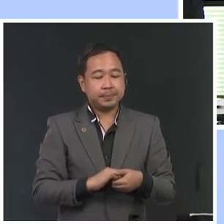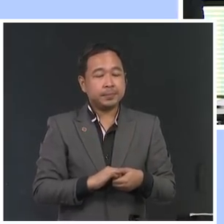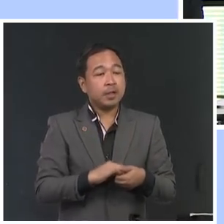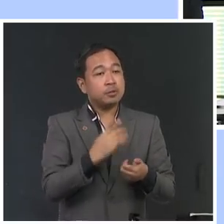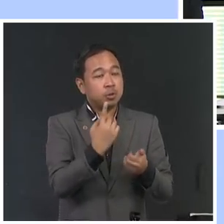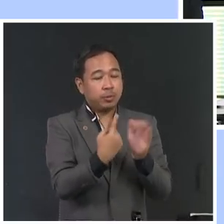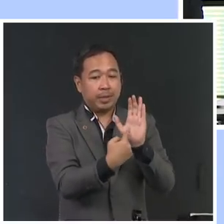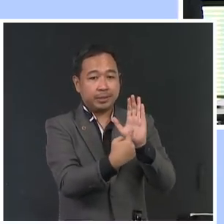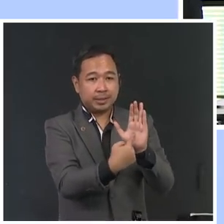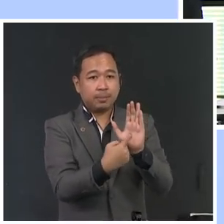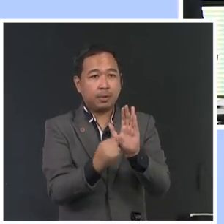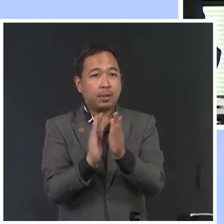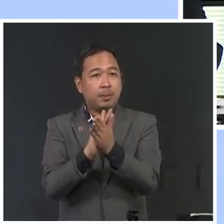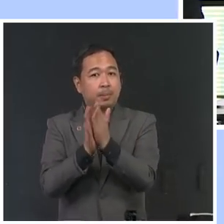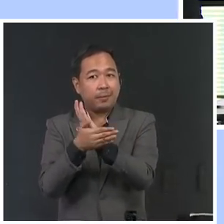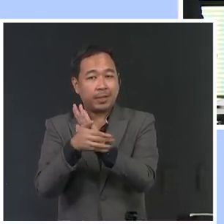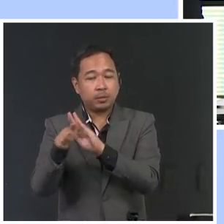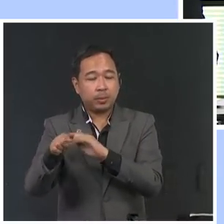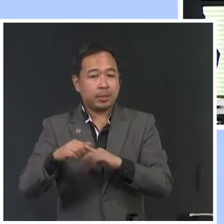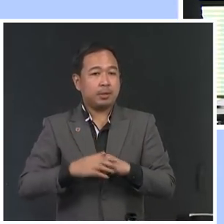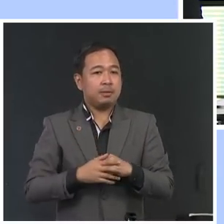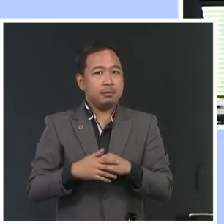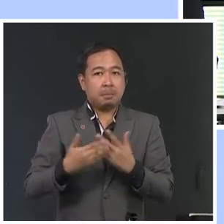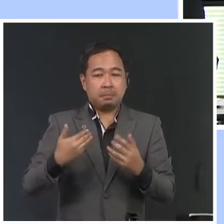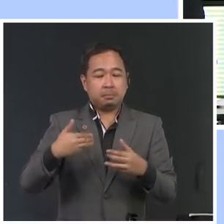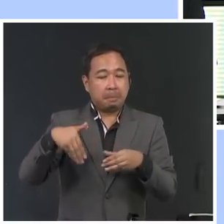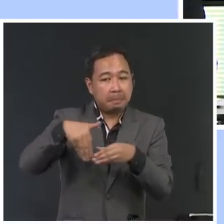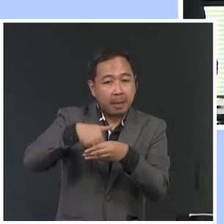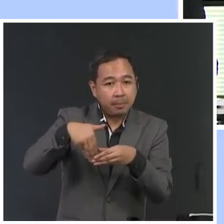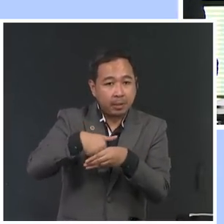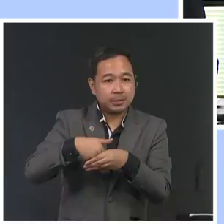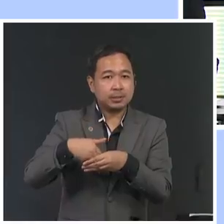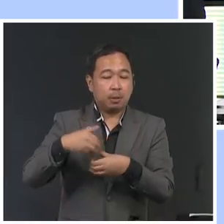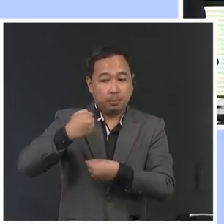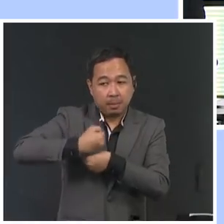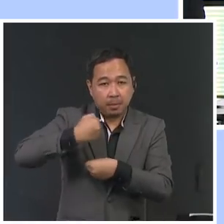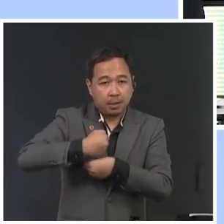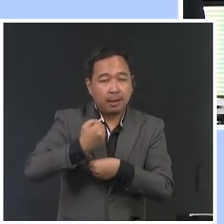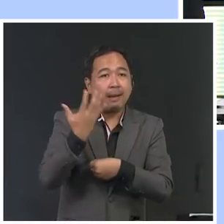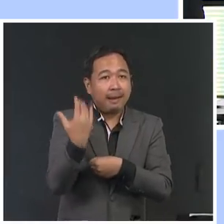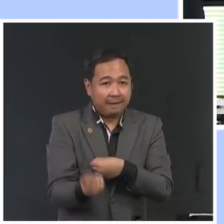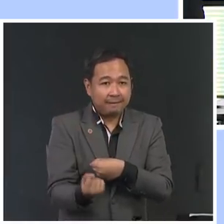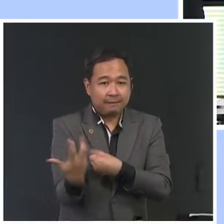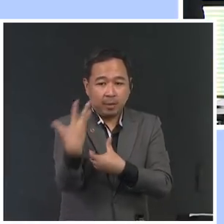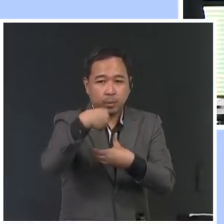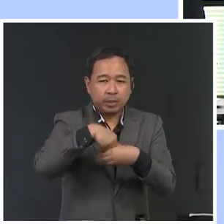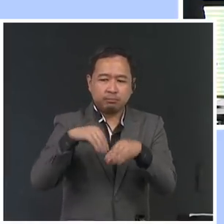And last year, this association, 47 association. governors, all of them participated in this